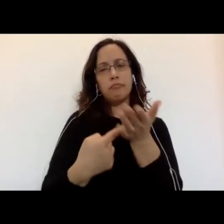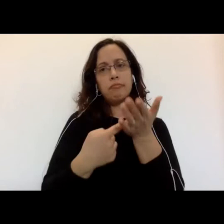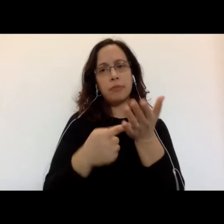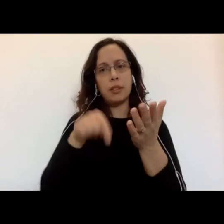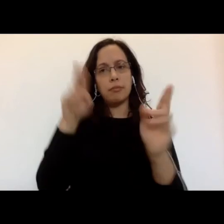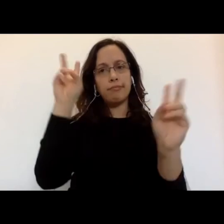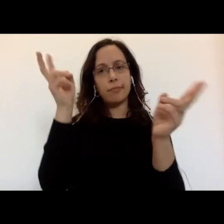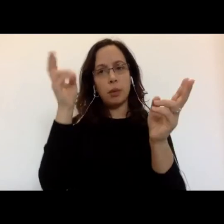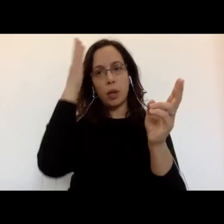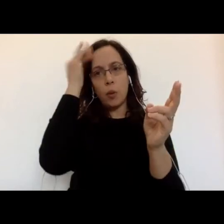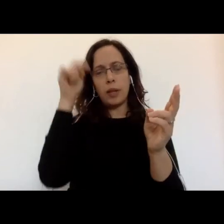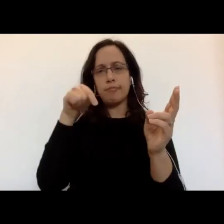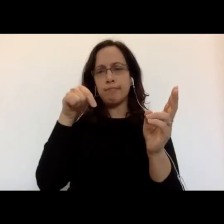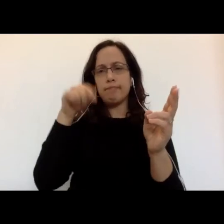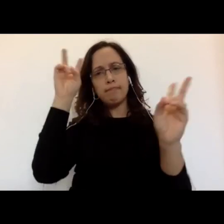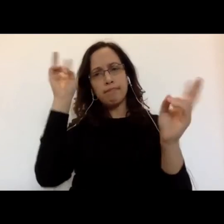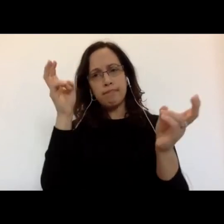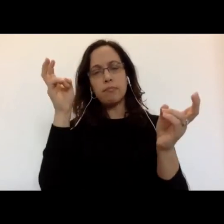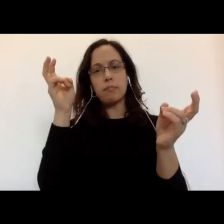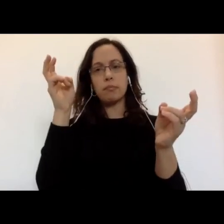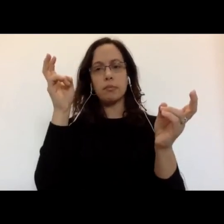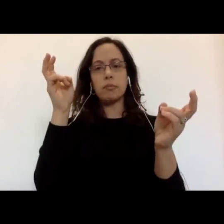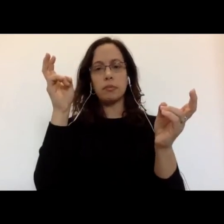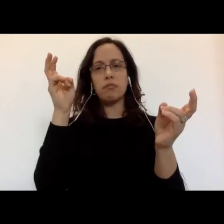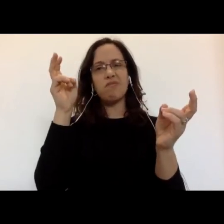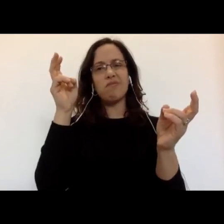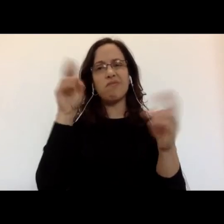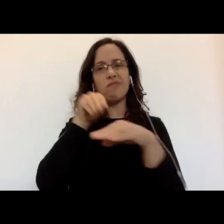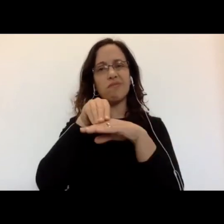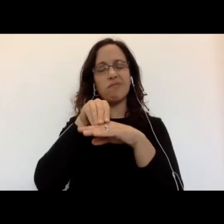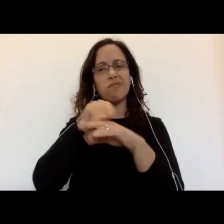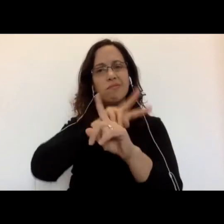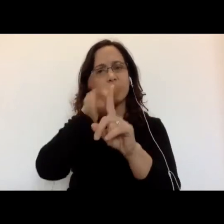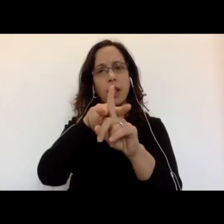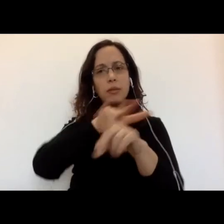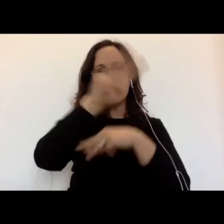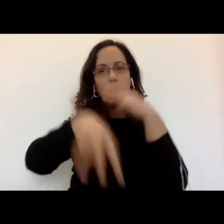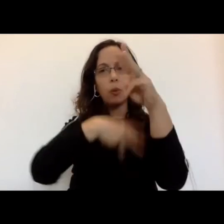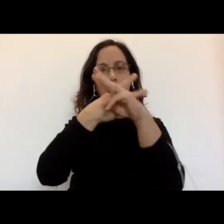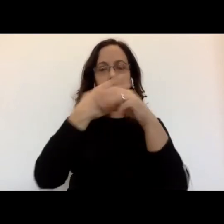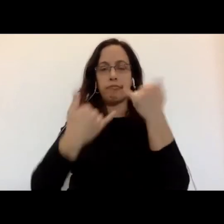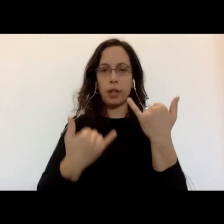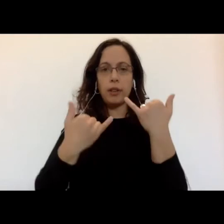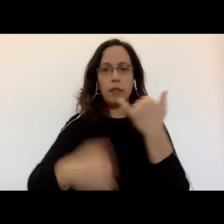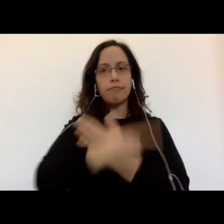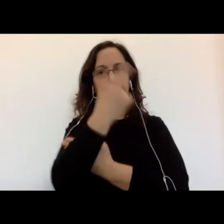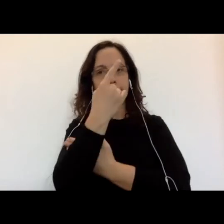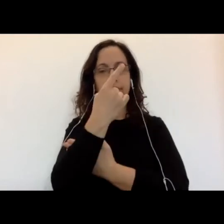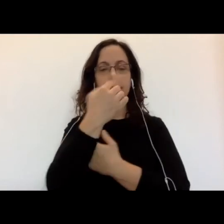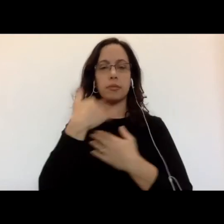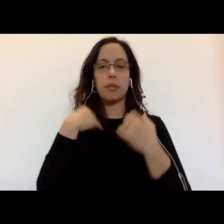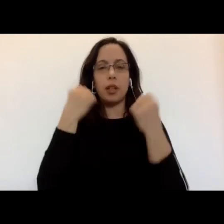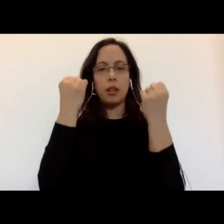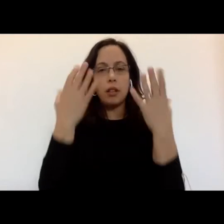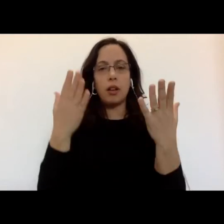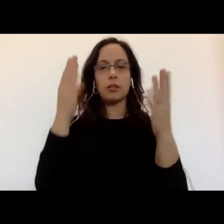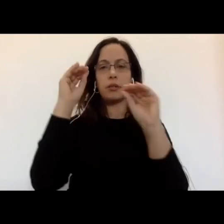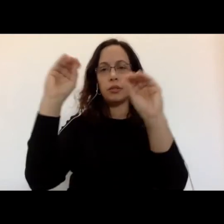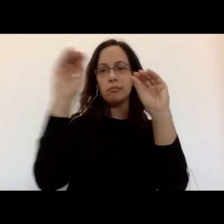so topical in the world that we're living in today uh it has a lot to teach us about what's going on